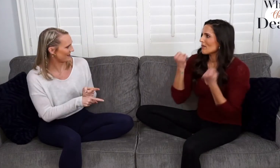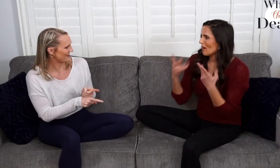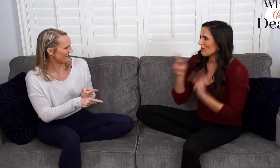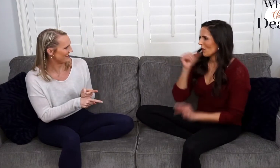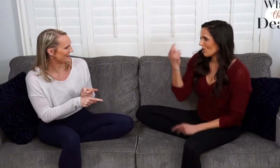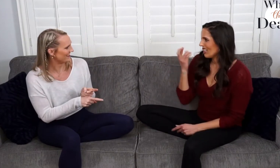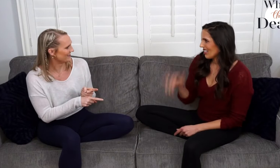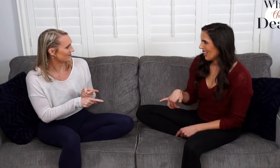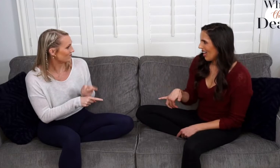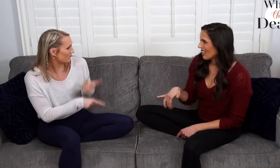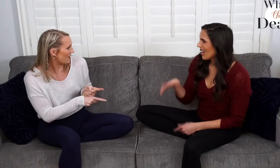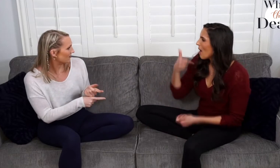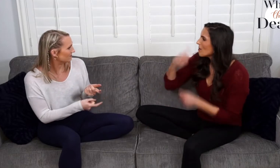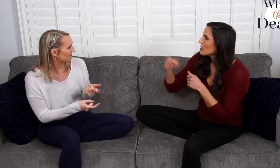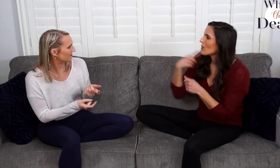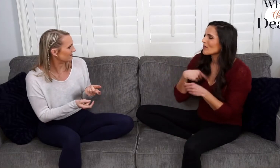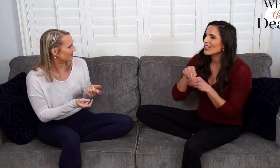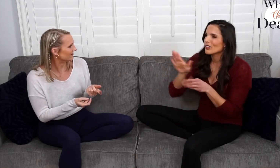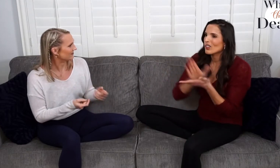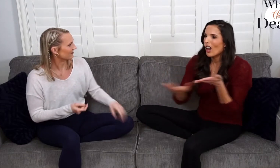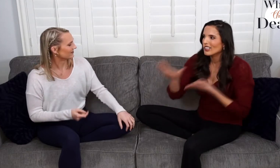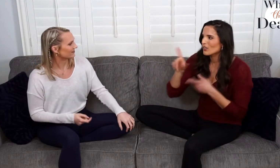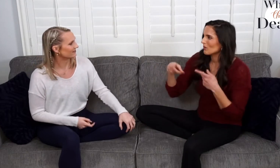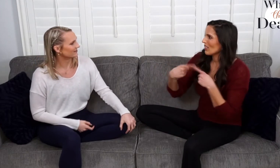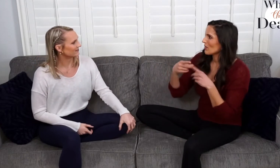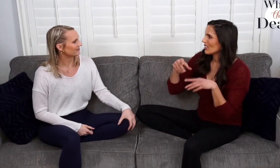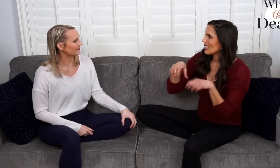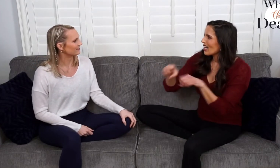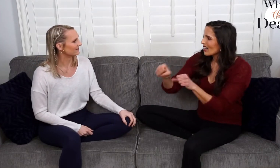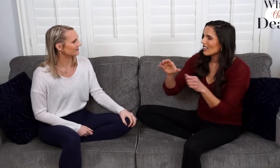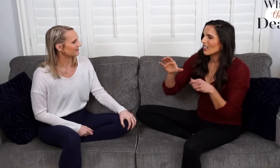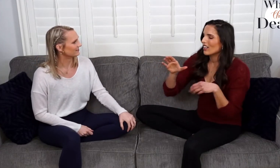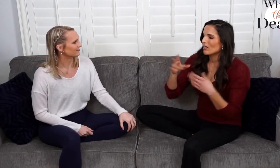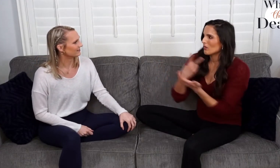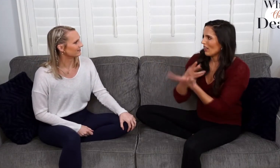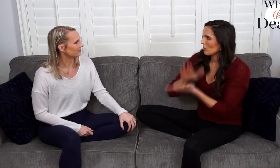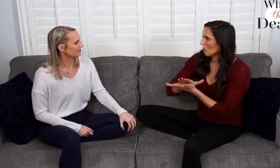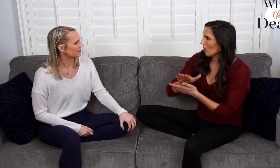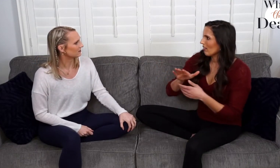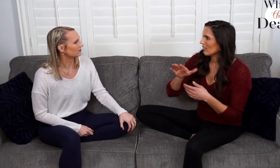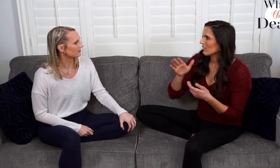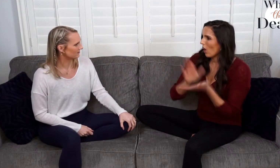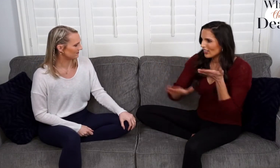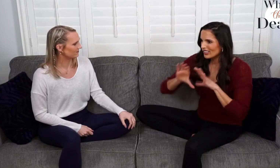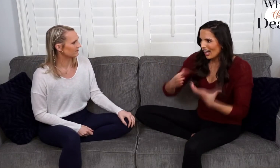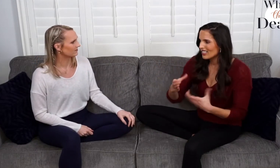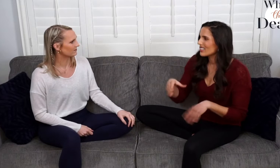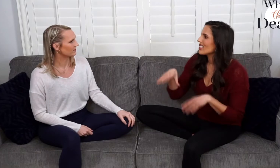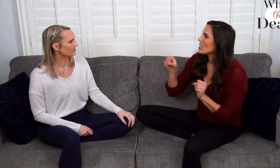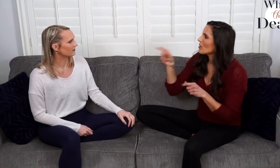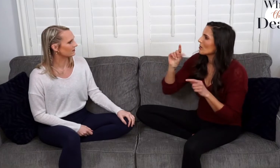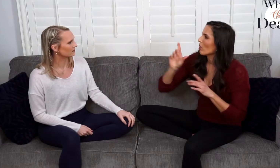to process it in ASL first and people don't realize that. - Right. And when you told me when you were in college and you're taking grad school classes,